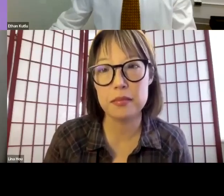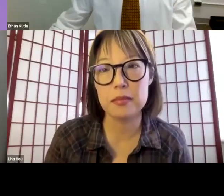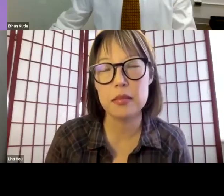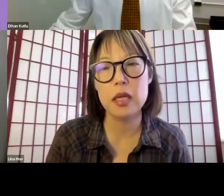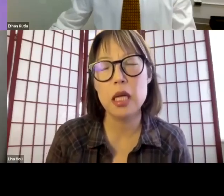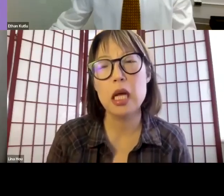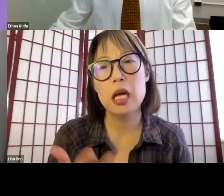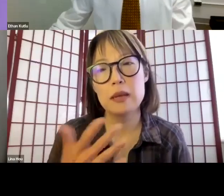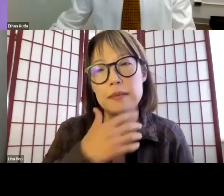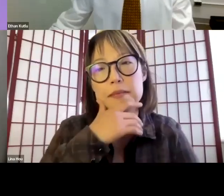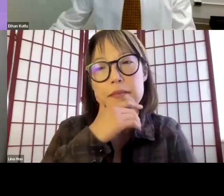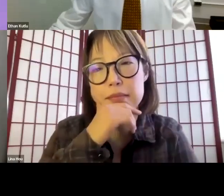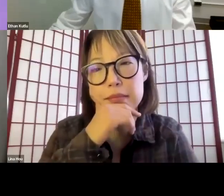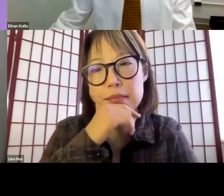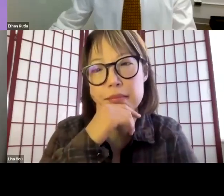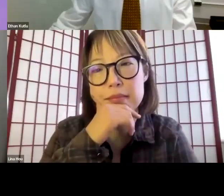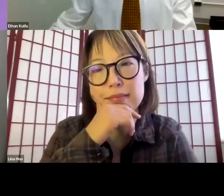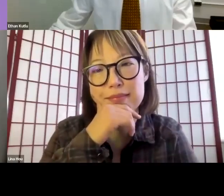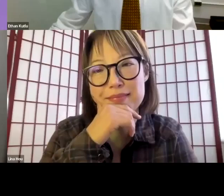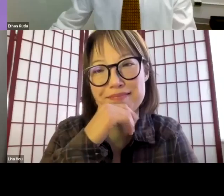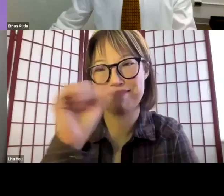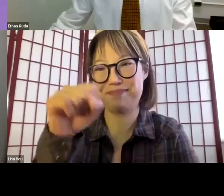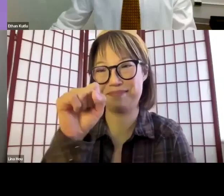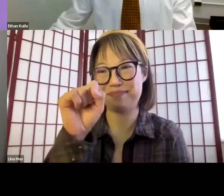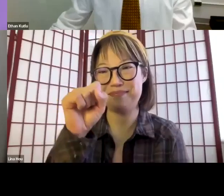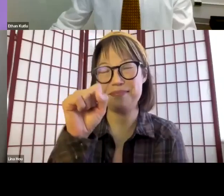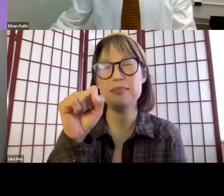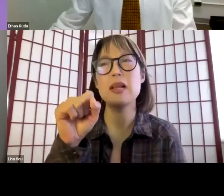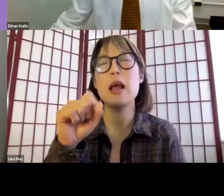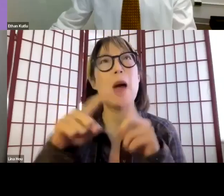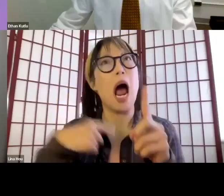That was my comment.